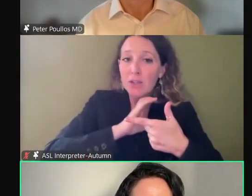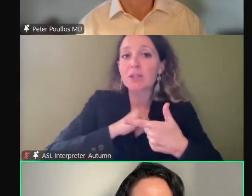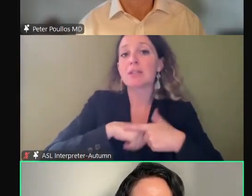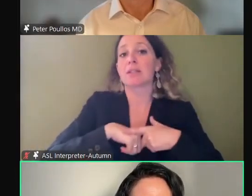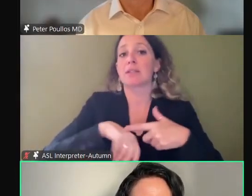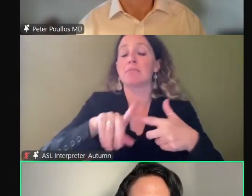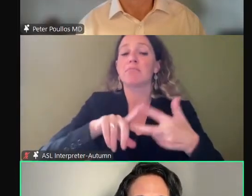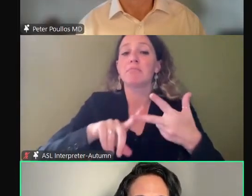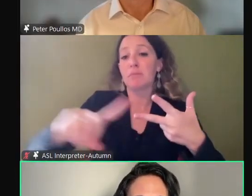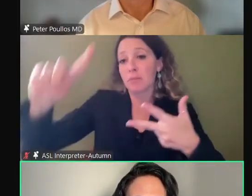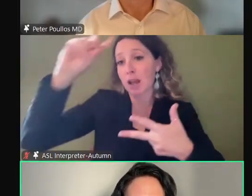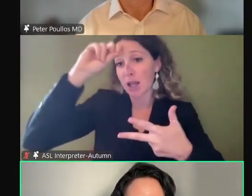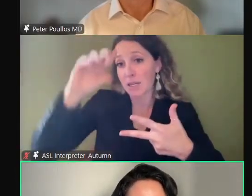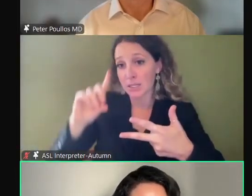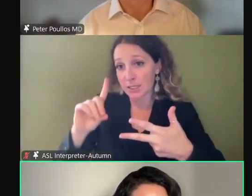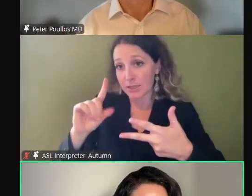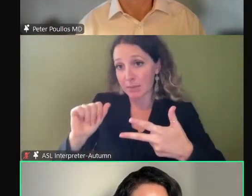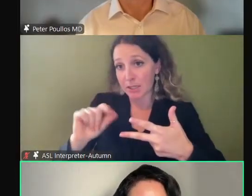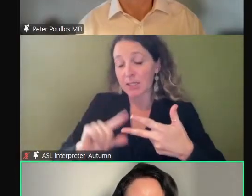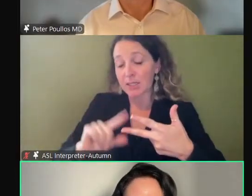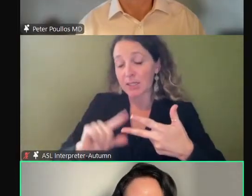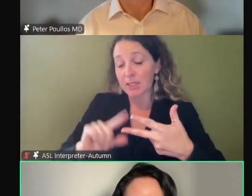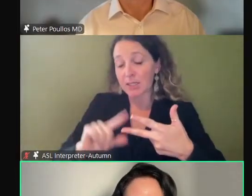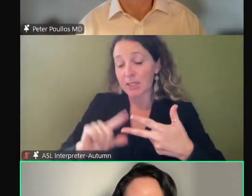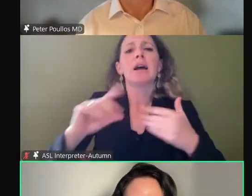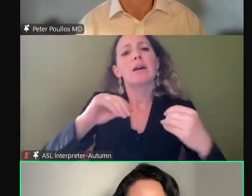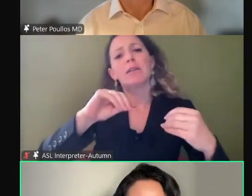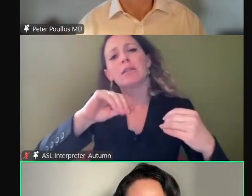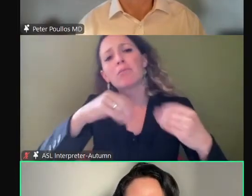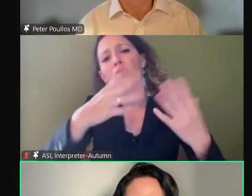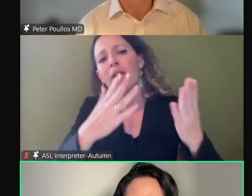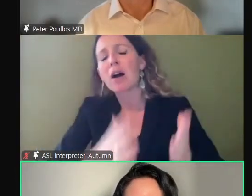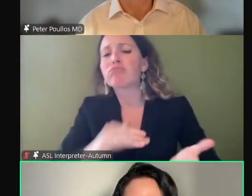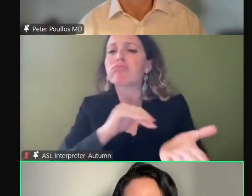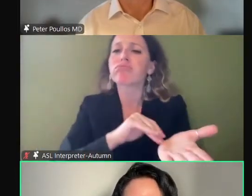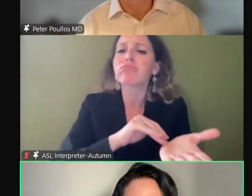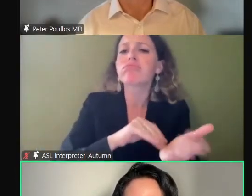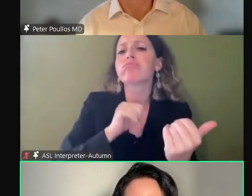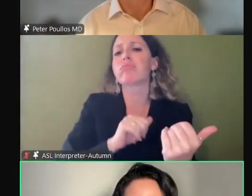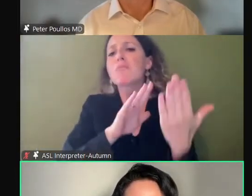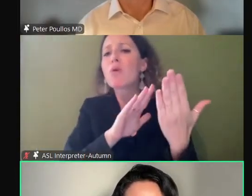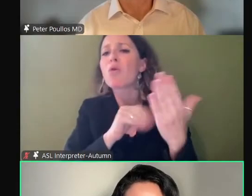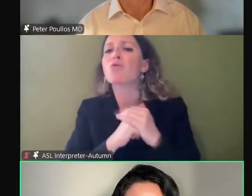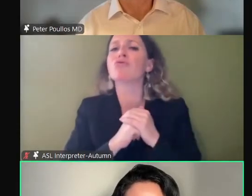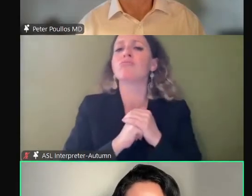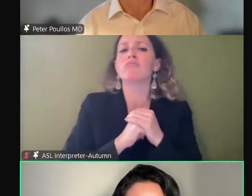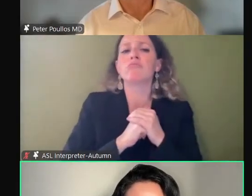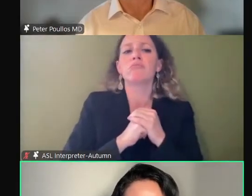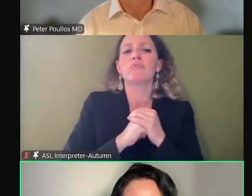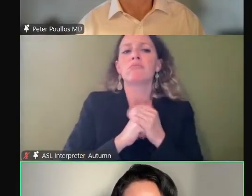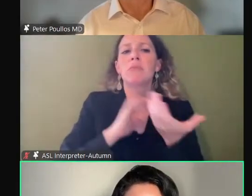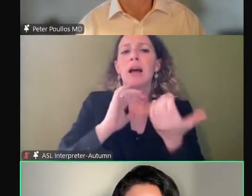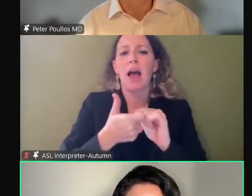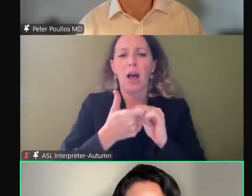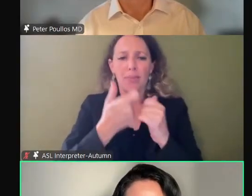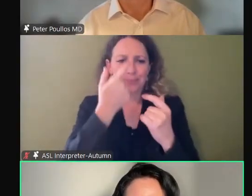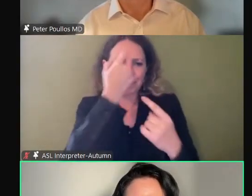And the provider's approach, thinking about telehealth when it comes to taking care of